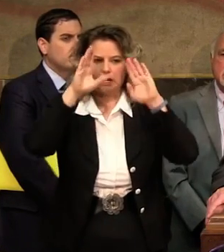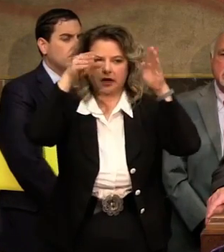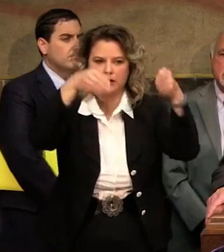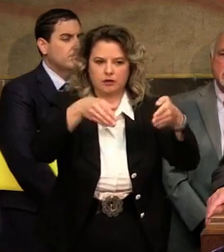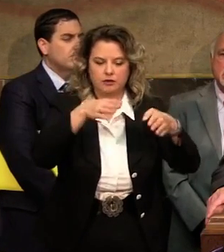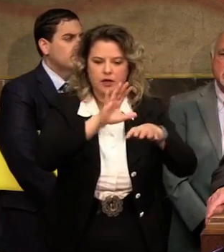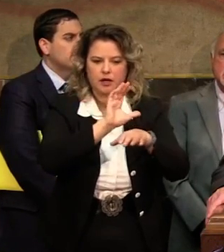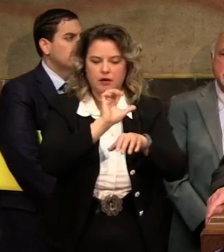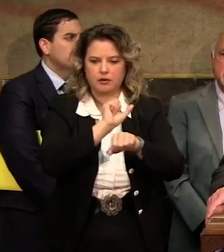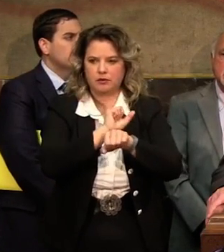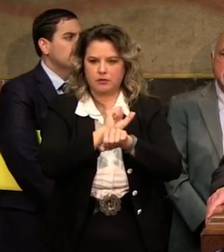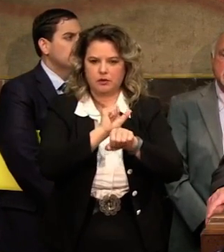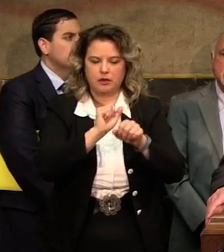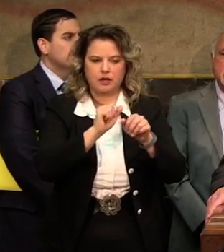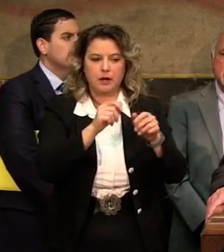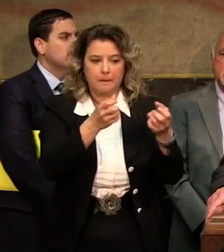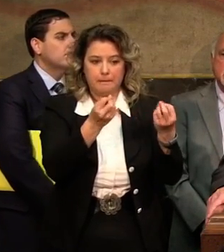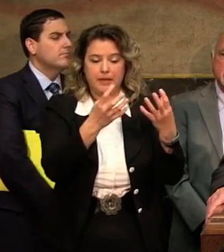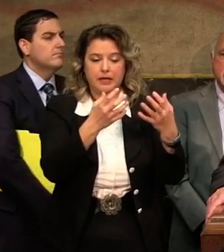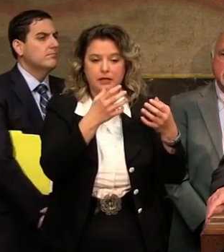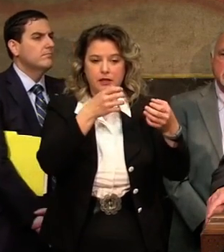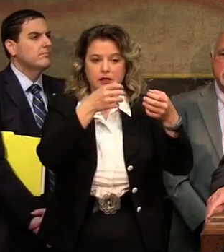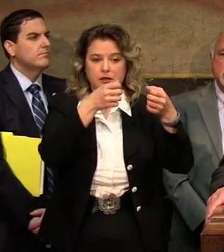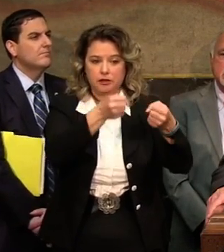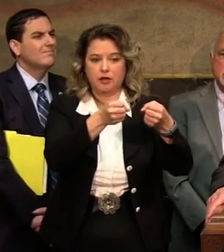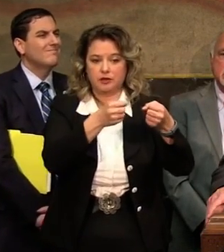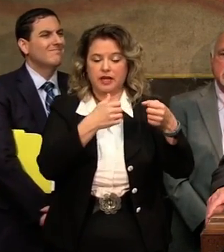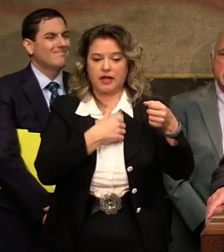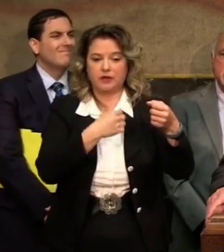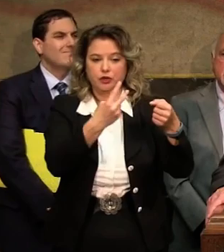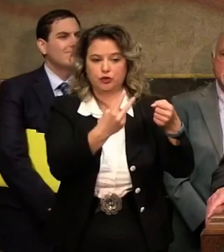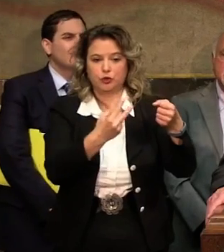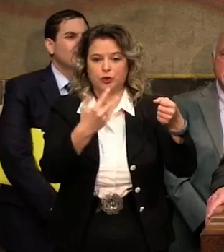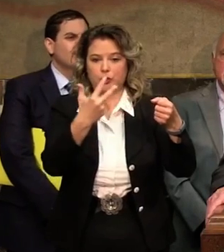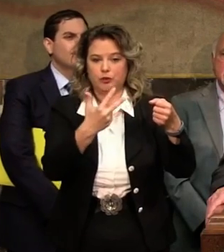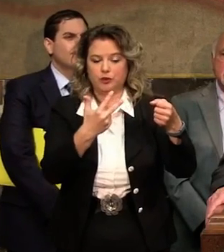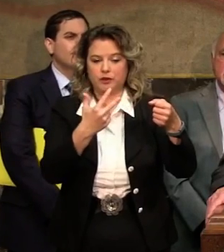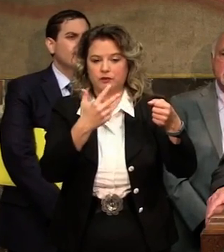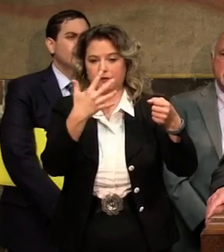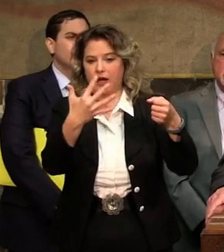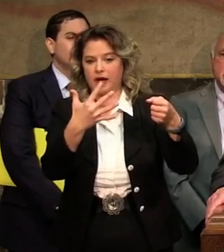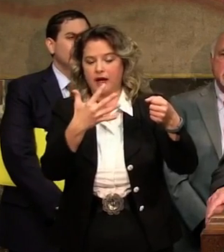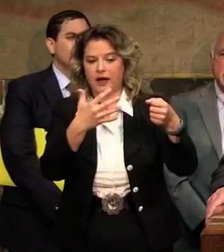lot of jails at a housing two and three and four and five offenders that are using them locally for maintenance and